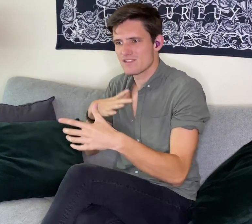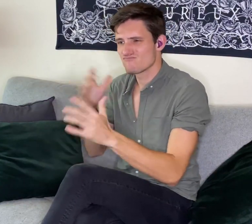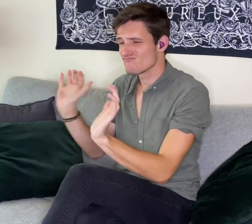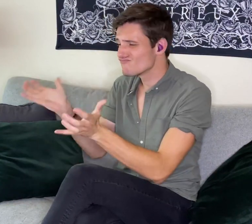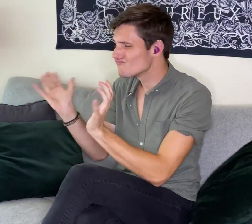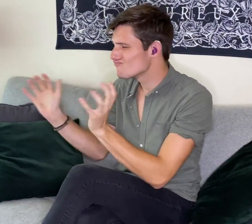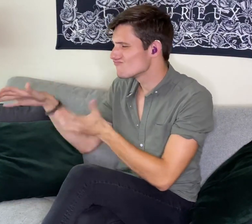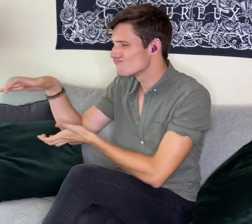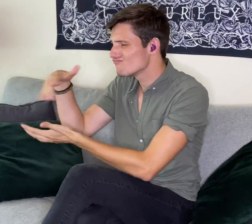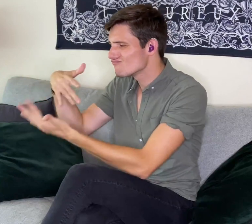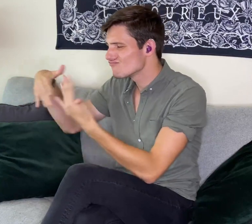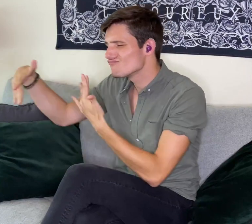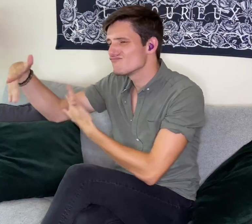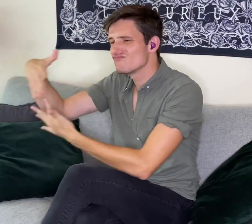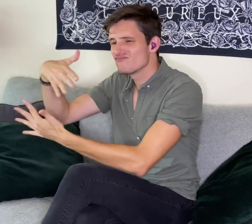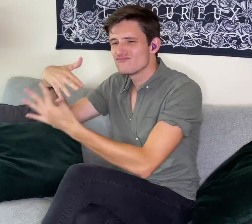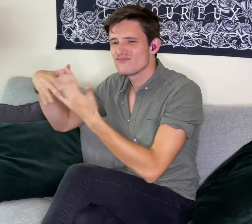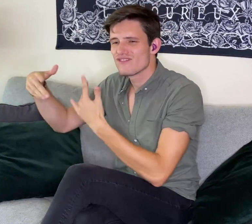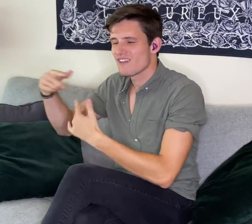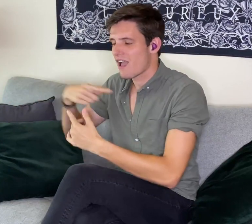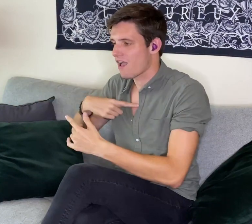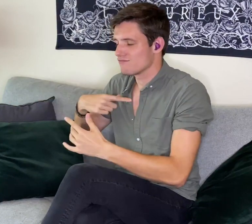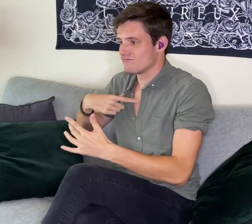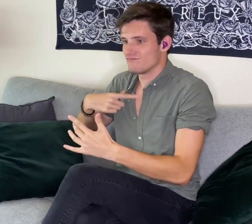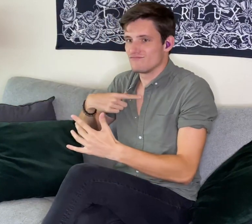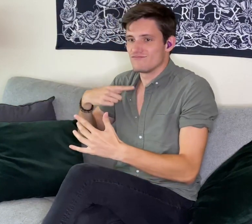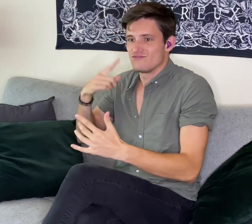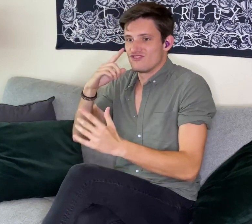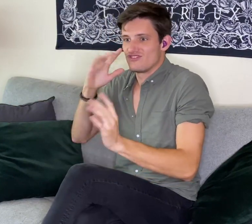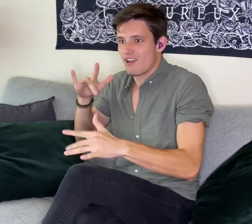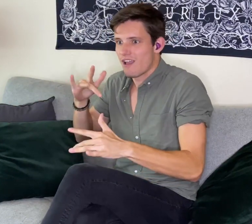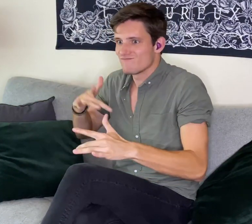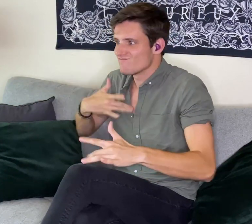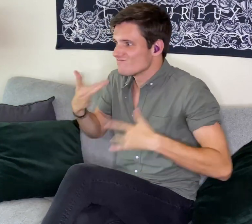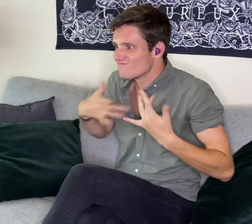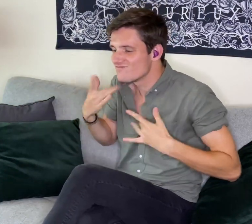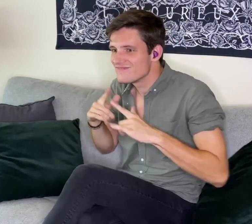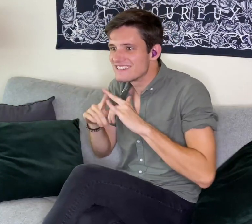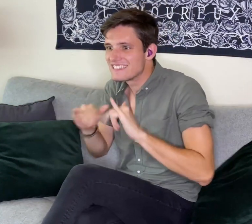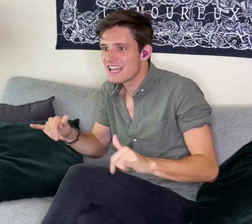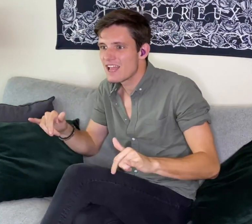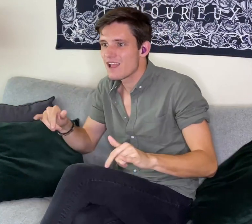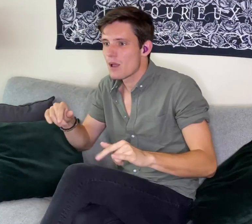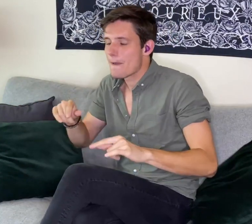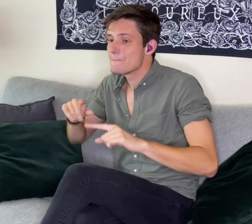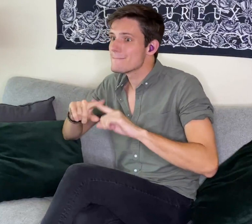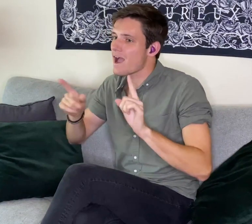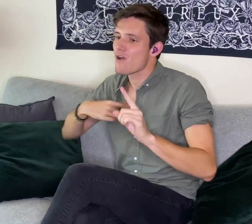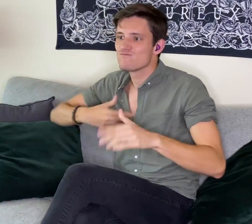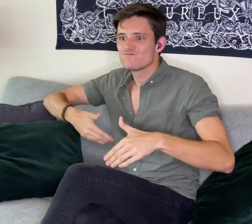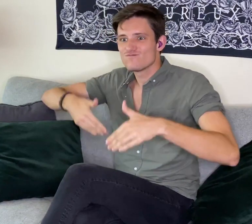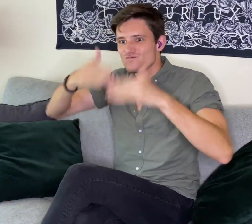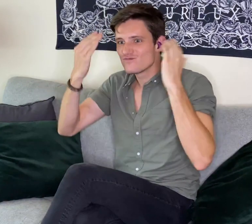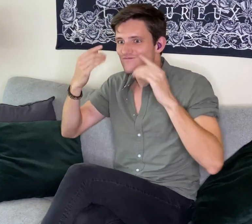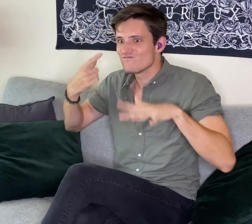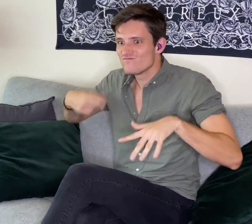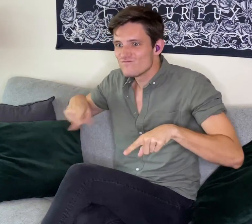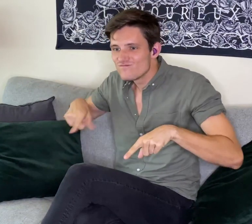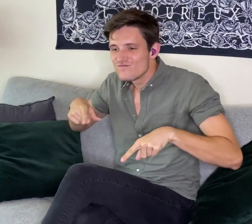men engaging in a conversation in ASL. I was so shocked and so excited at the same time, but I was also